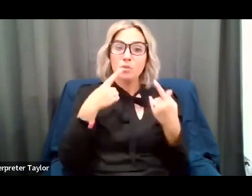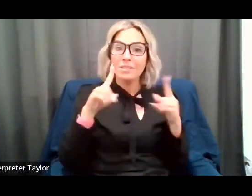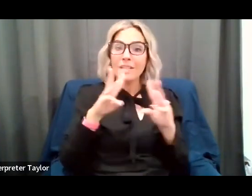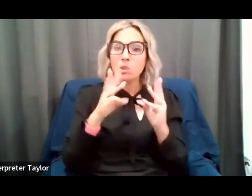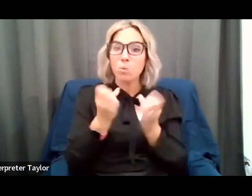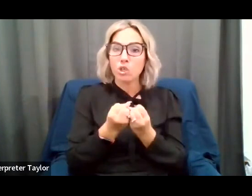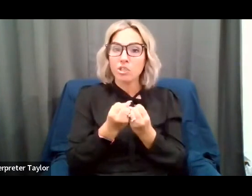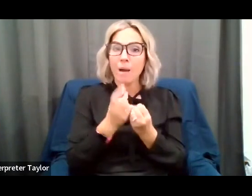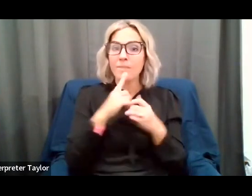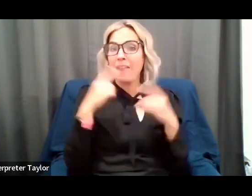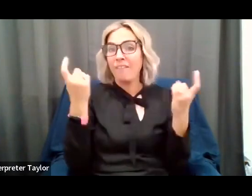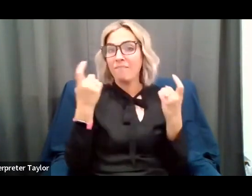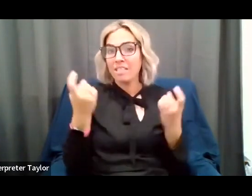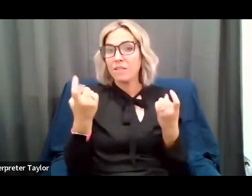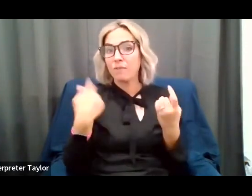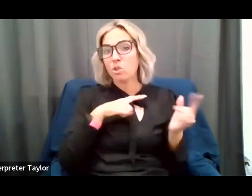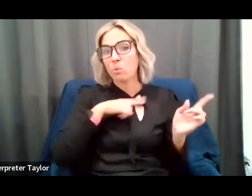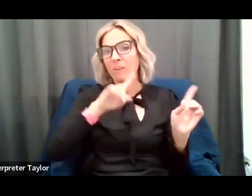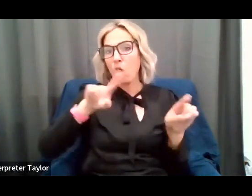of the festivals that we've attended.